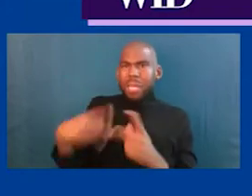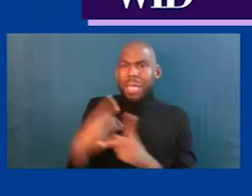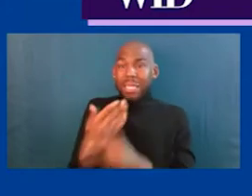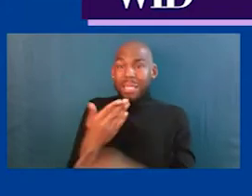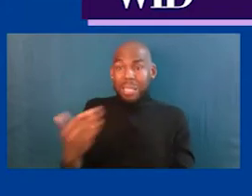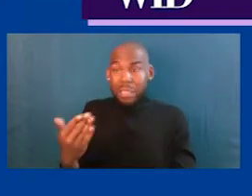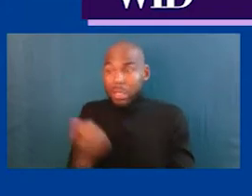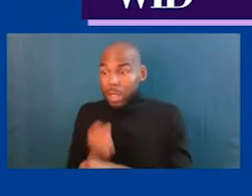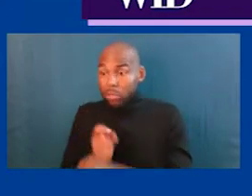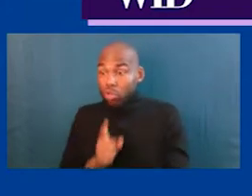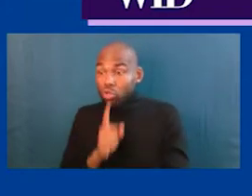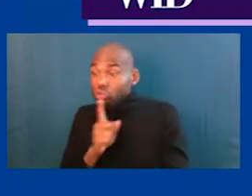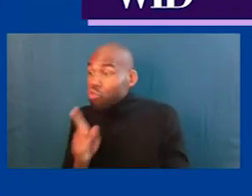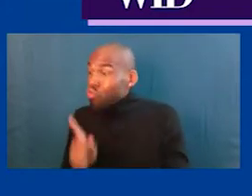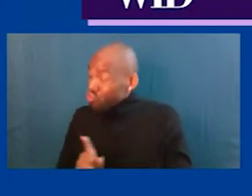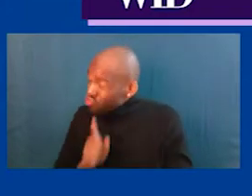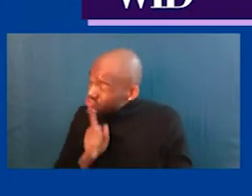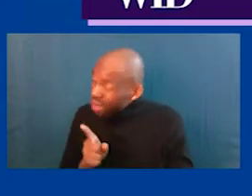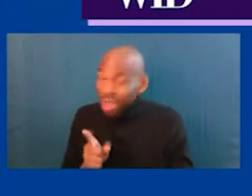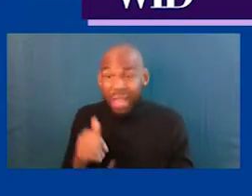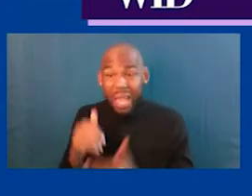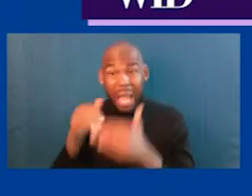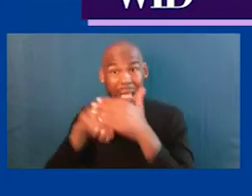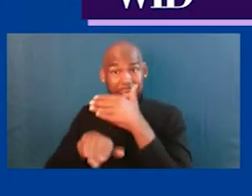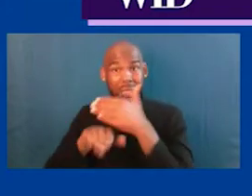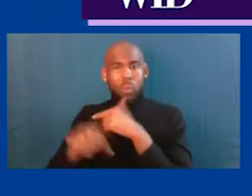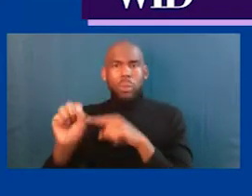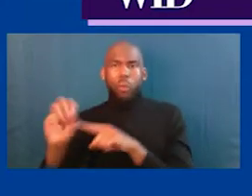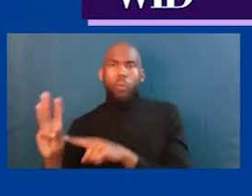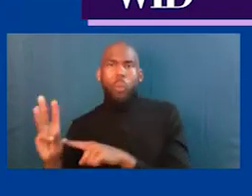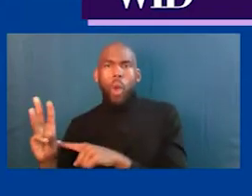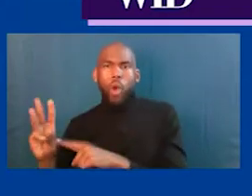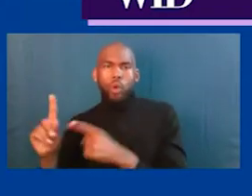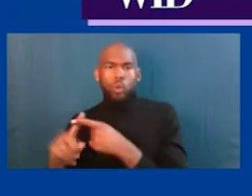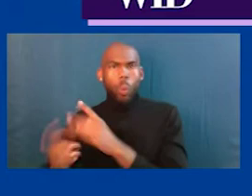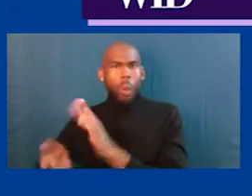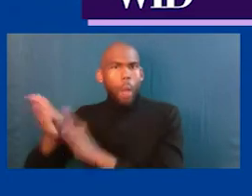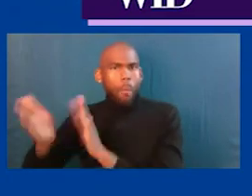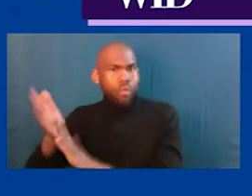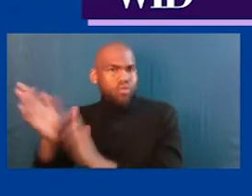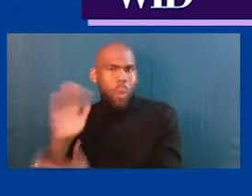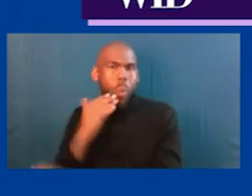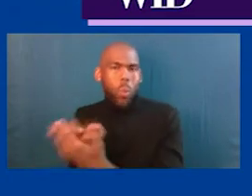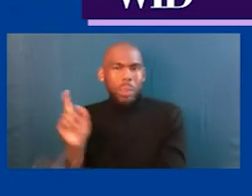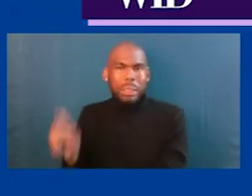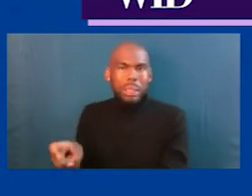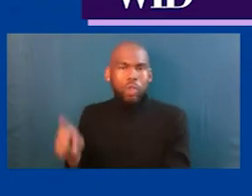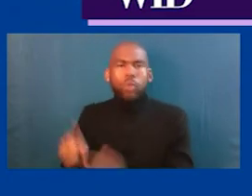really accessible, those kinds of software need in order to operate well. So that also